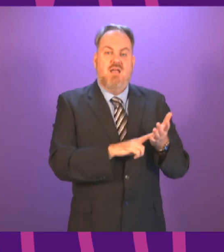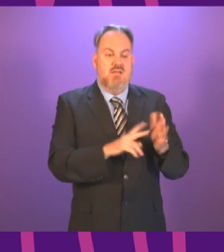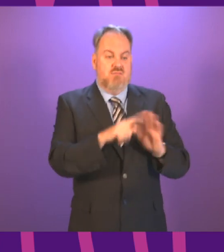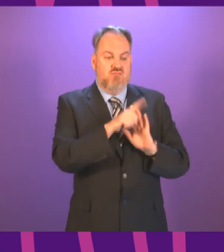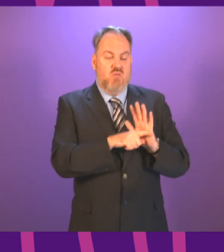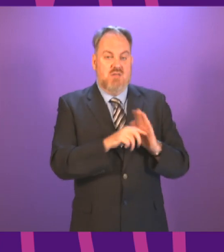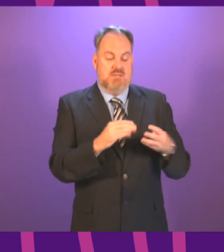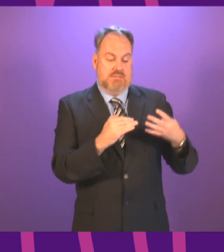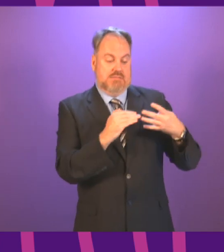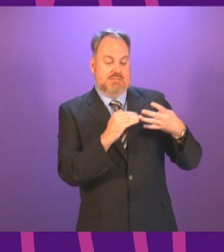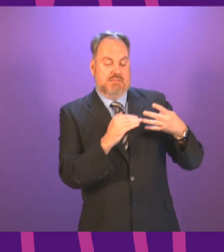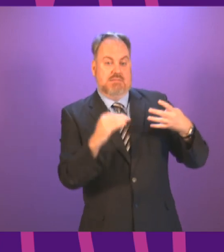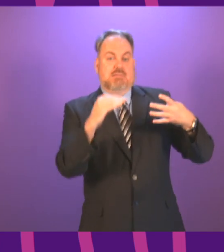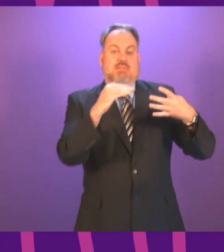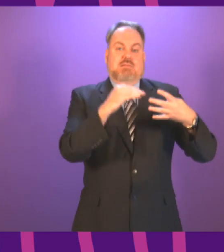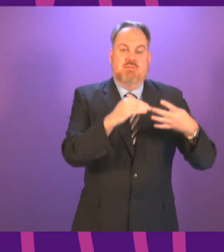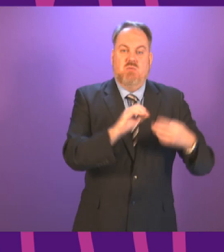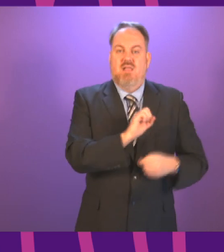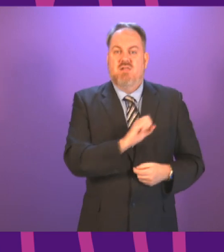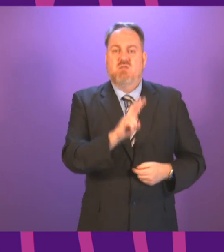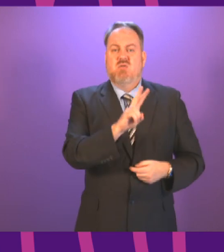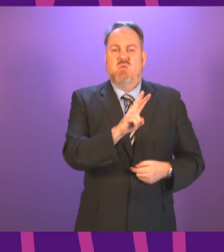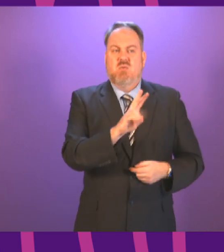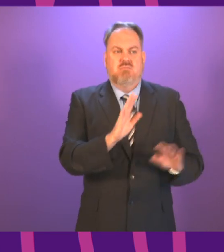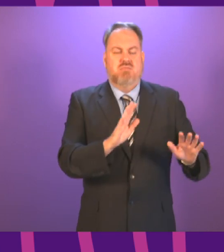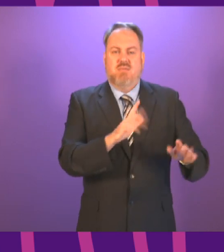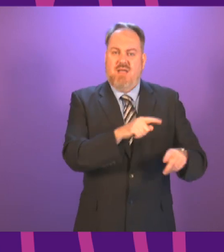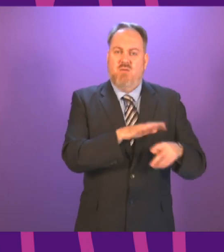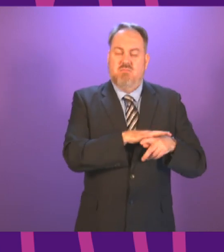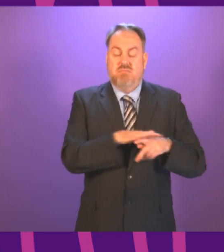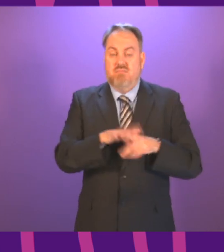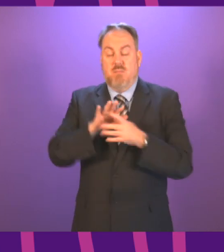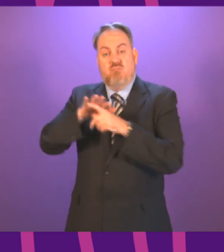even to the point at which there was a slight increase in demand for services, that could